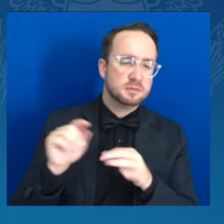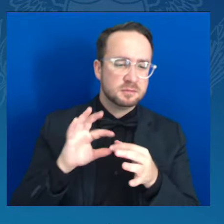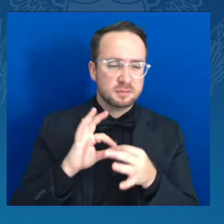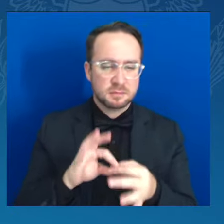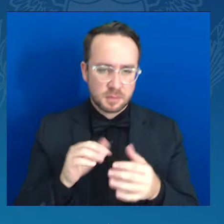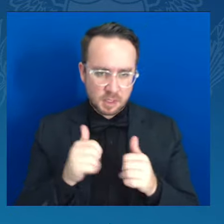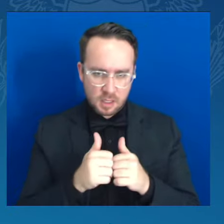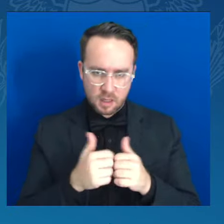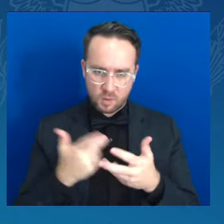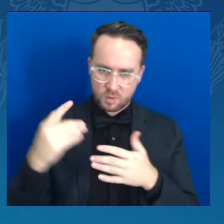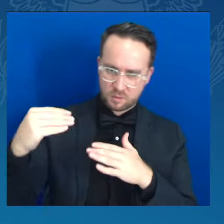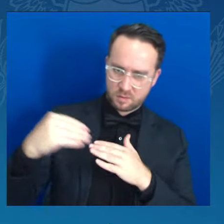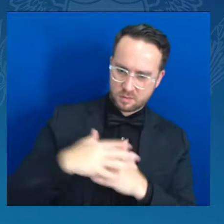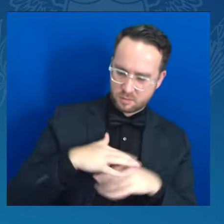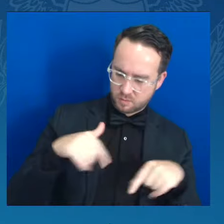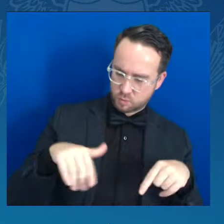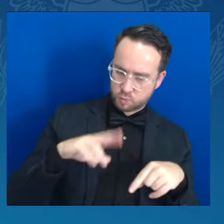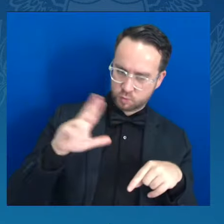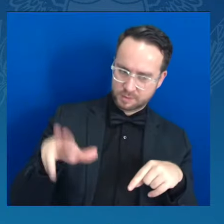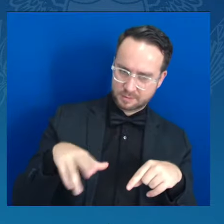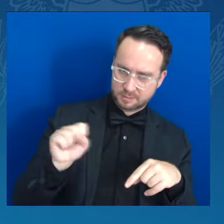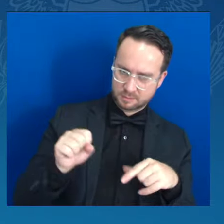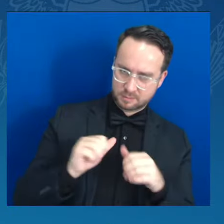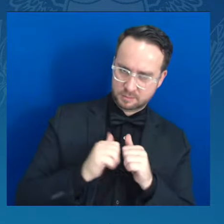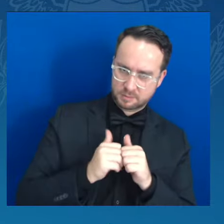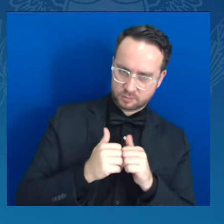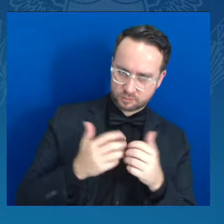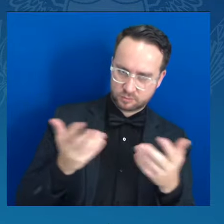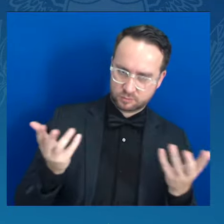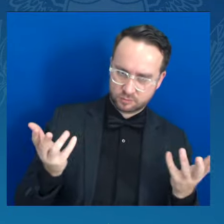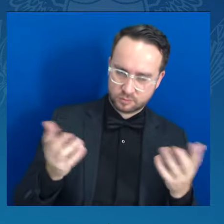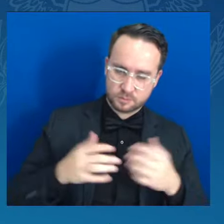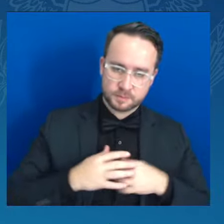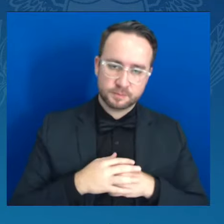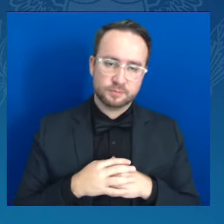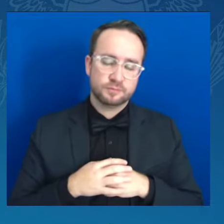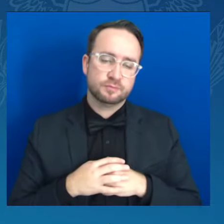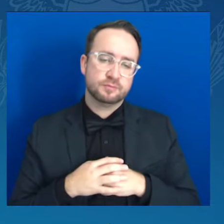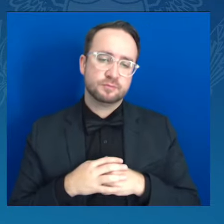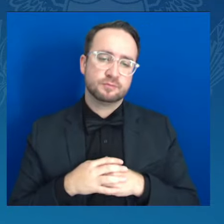for her leadership in understanding the need to move with haste